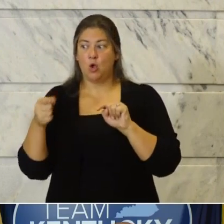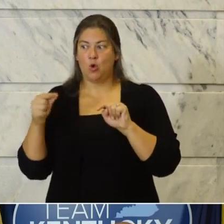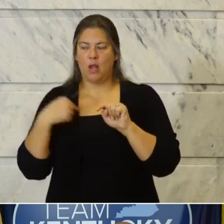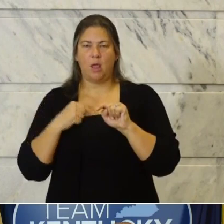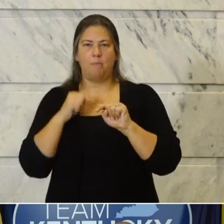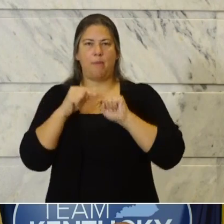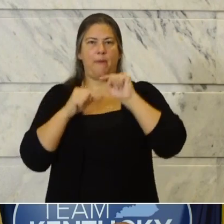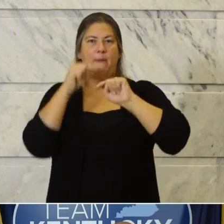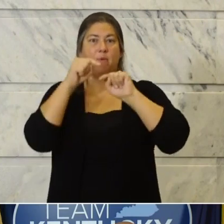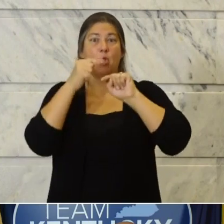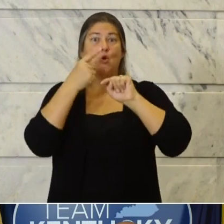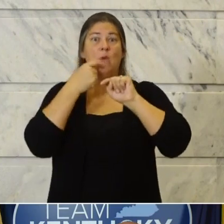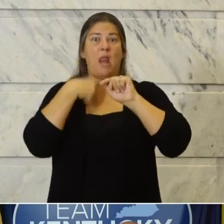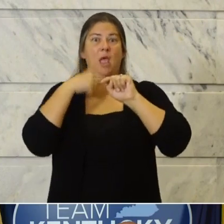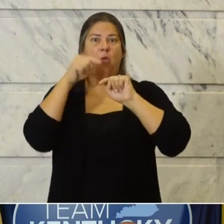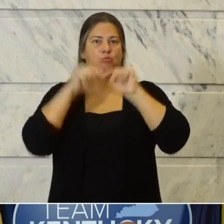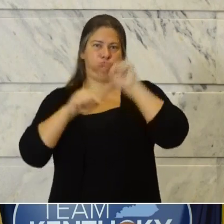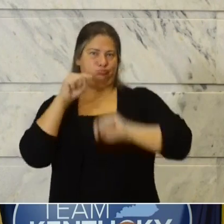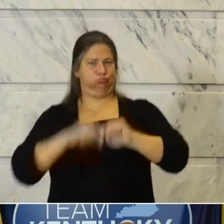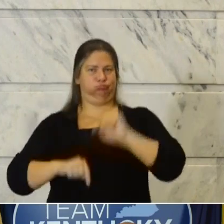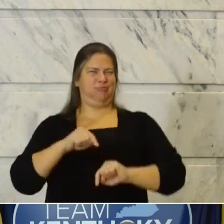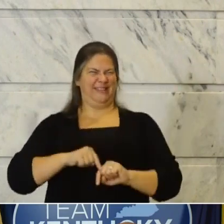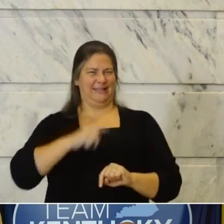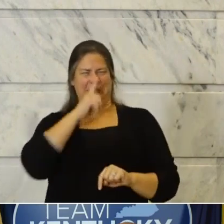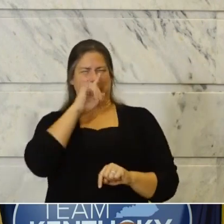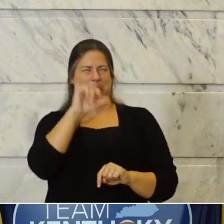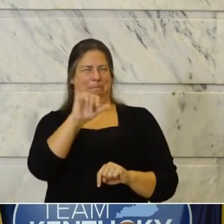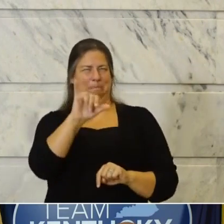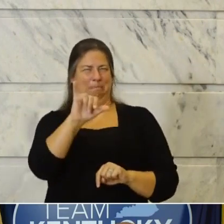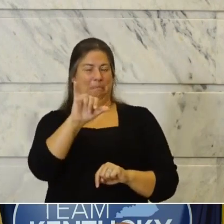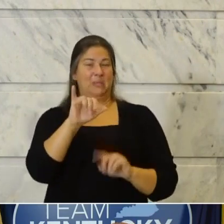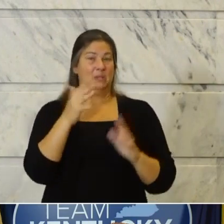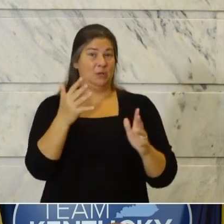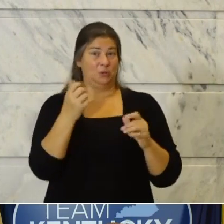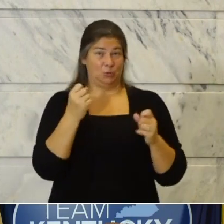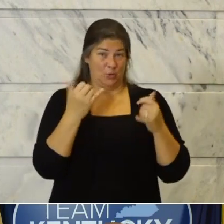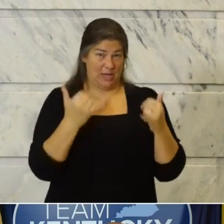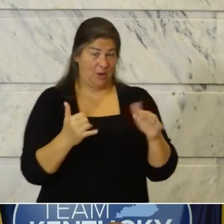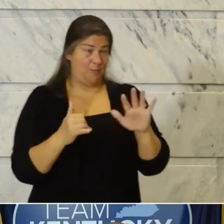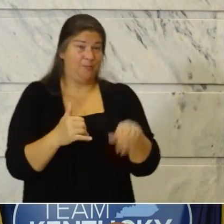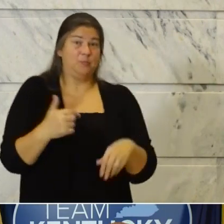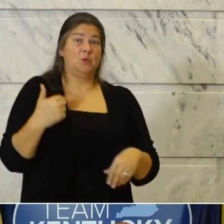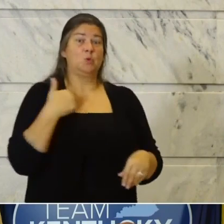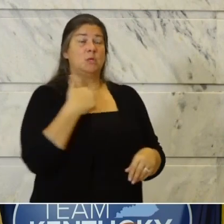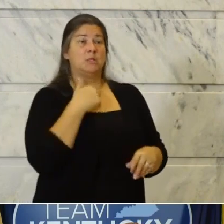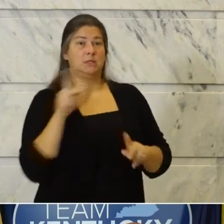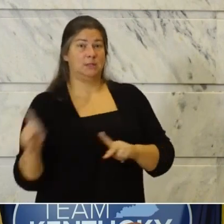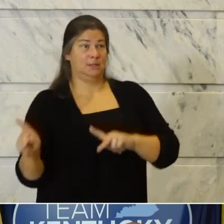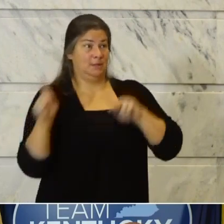two weeks, but we don't know what you're gonna have in two weeks. We don't know if you'll need three weeks or four weeks. Heck, we don't even know